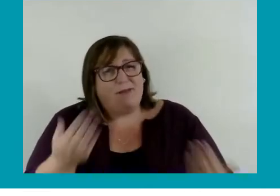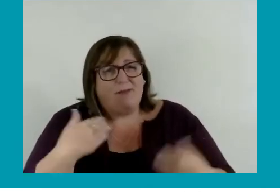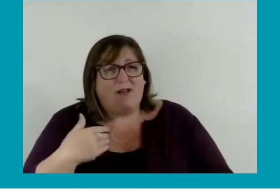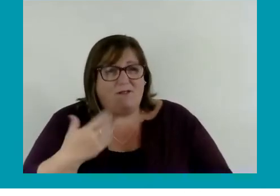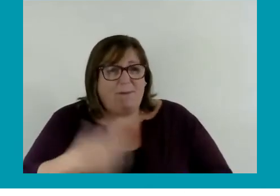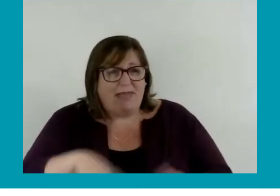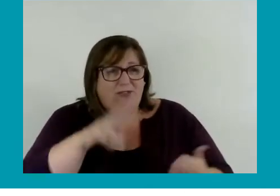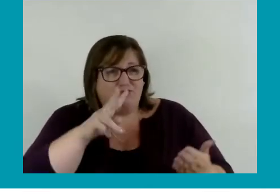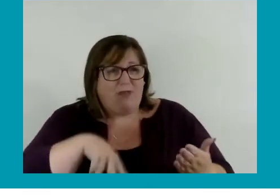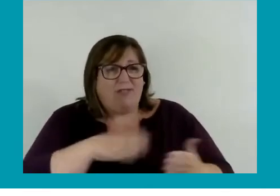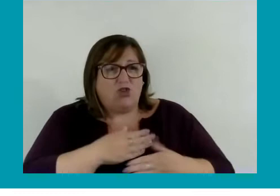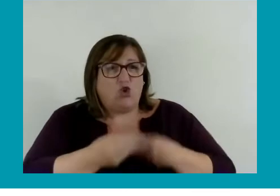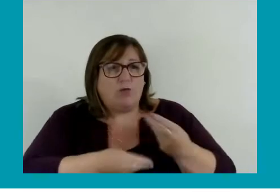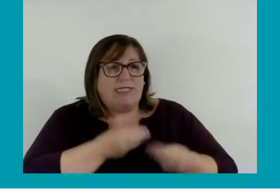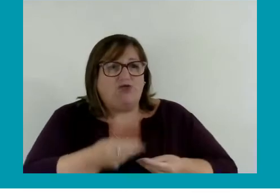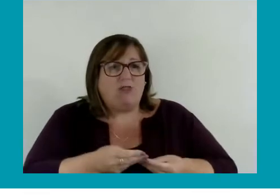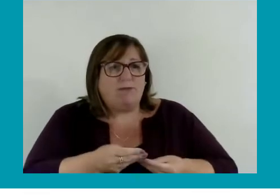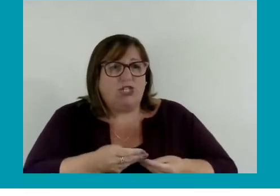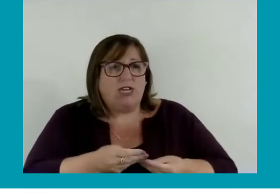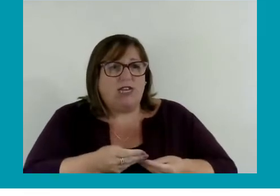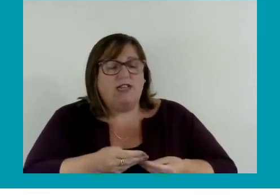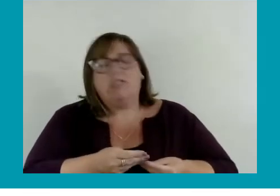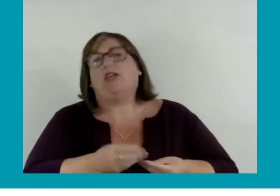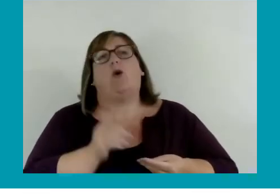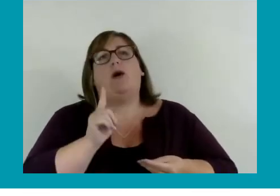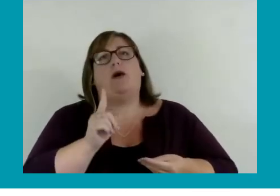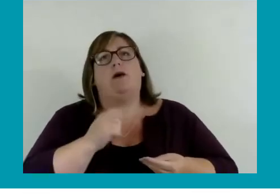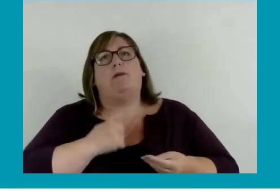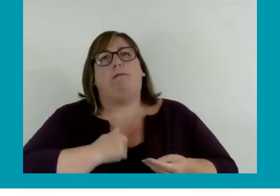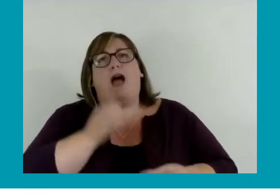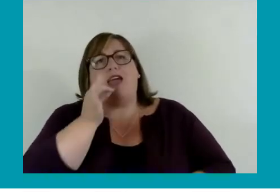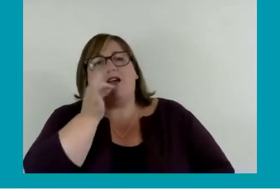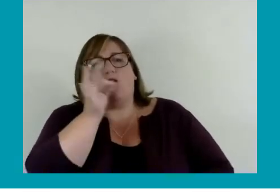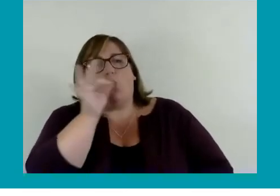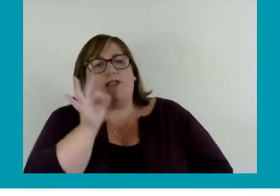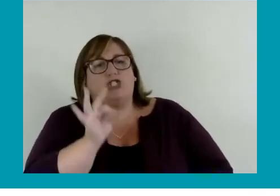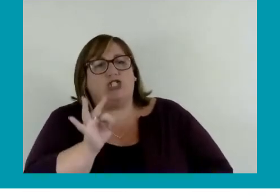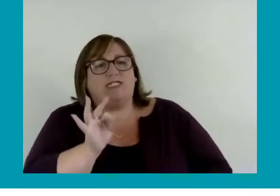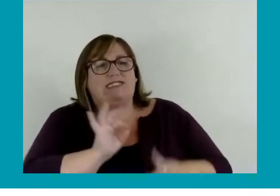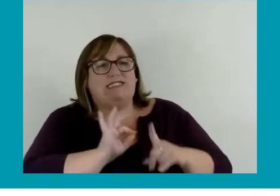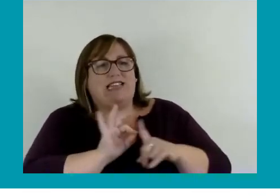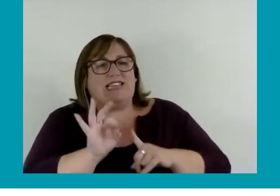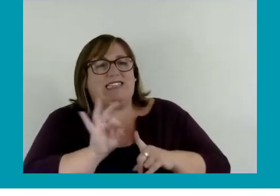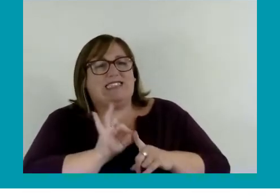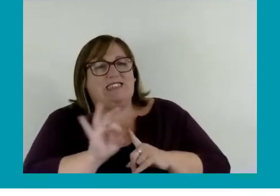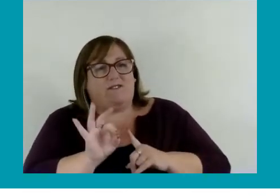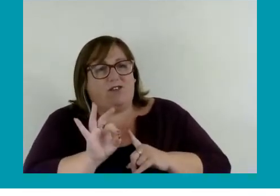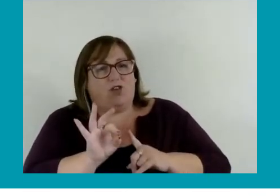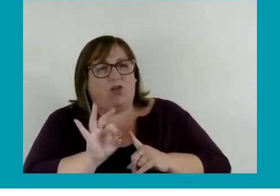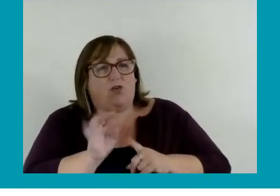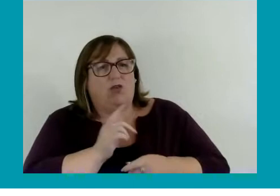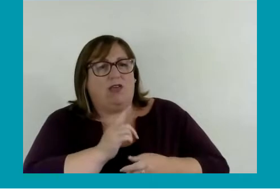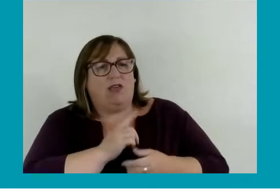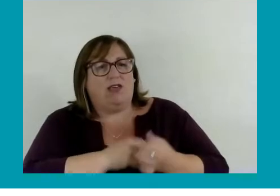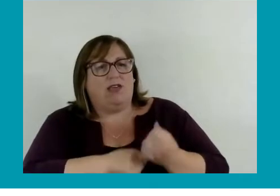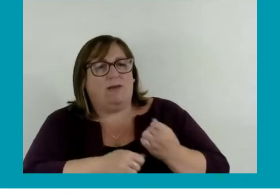and they were looking and so my questions in an interview were more so once i'm hired because